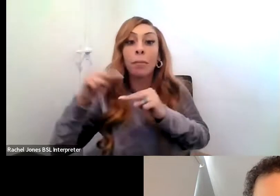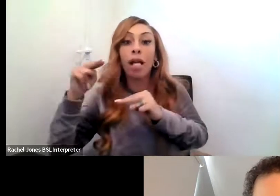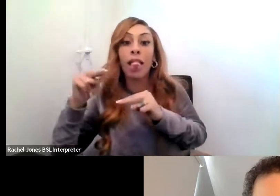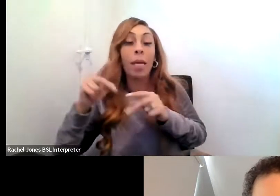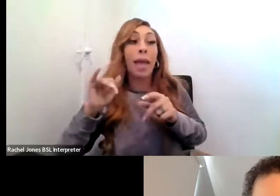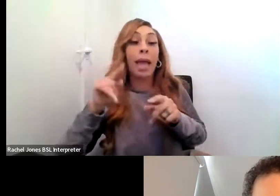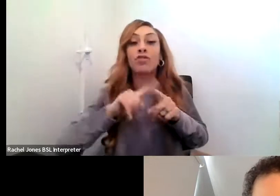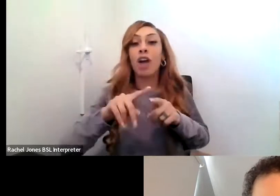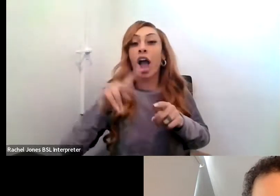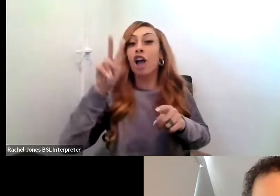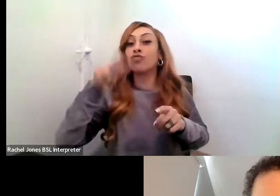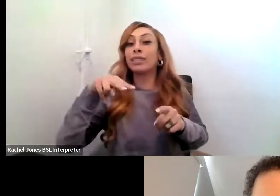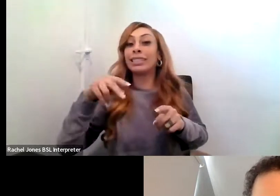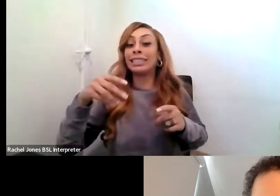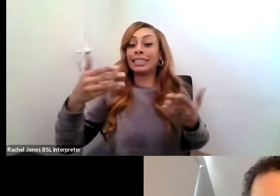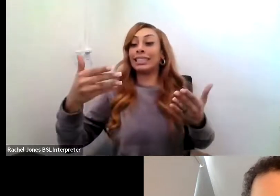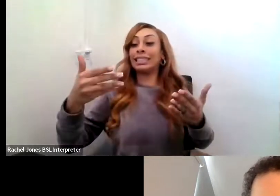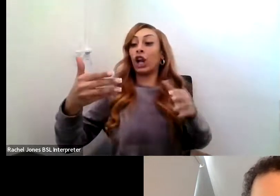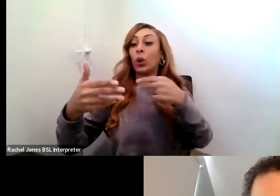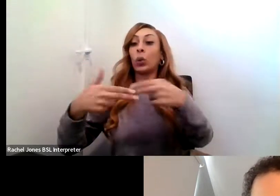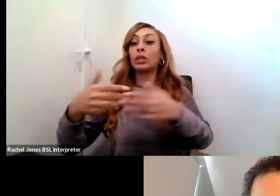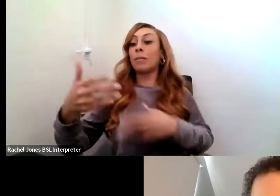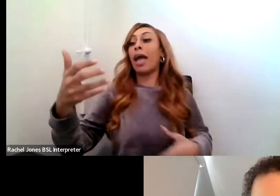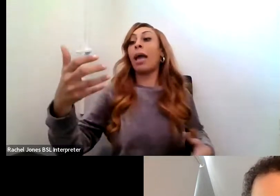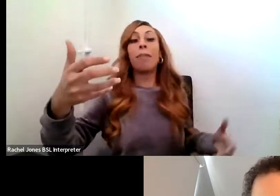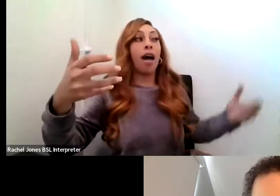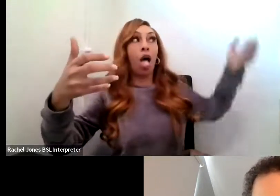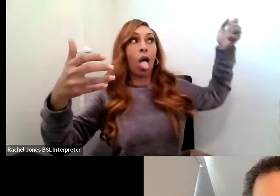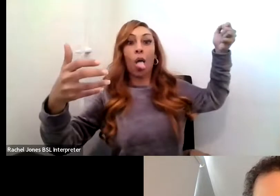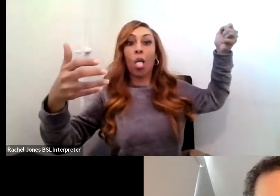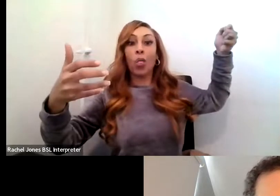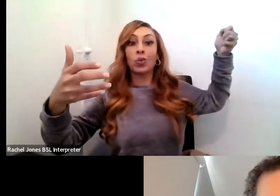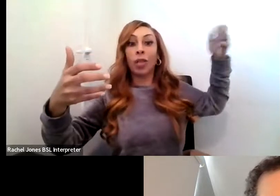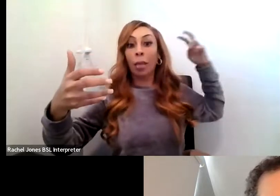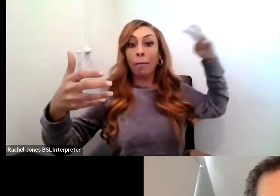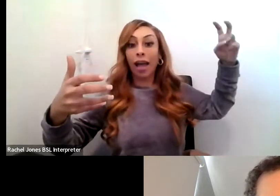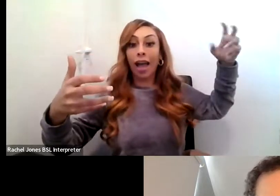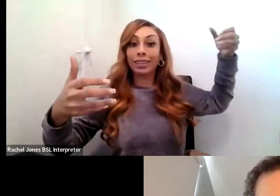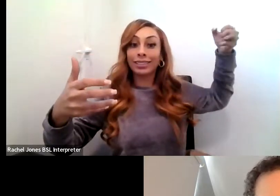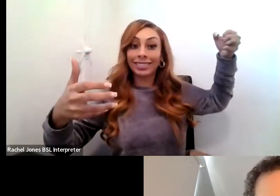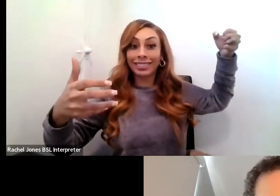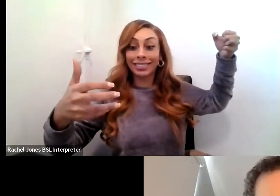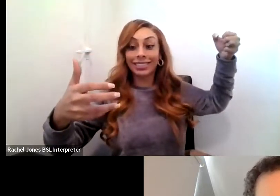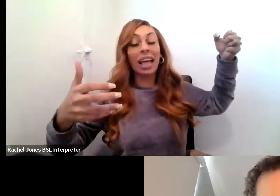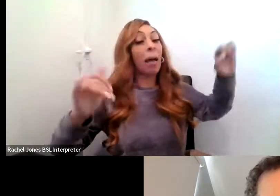while you're standing on a moving bus, holding onto your phone with one hand, and holding onto one of those poles to keep your balance with the other,